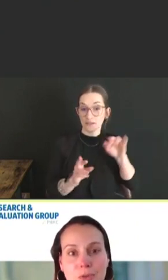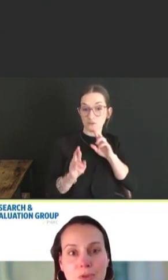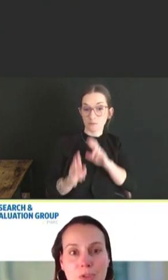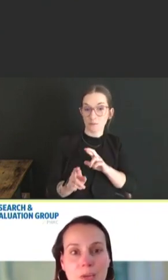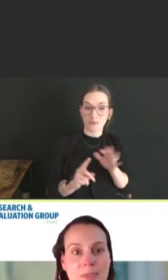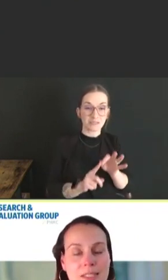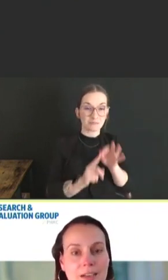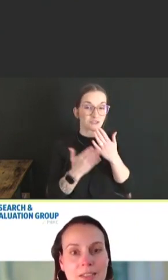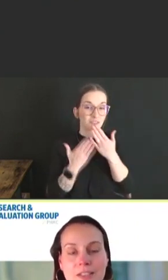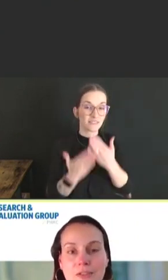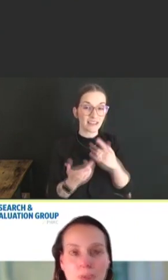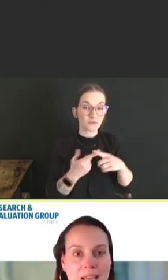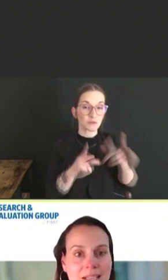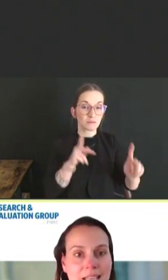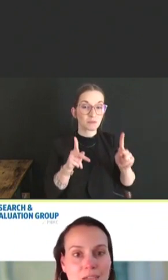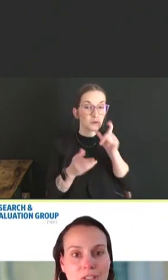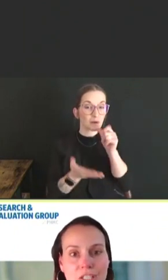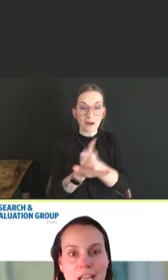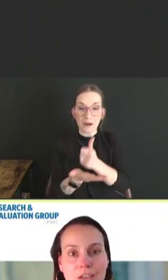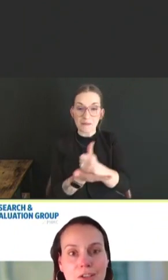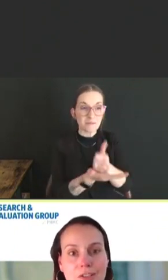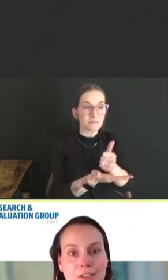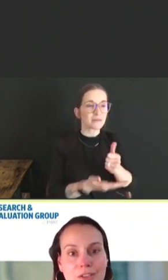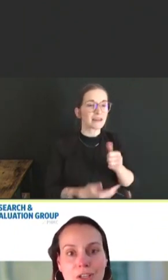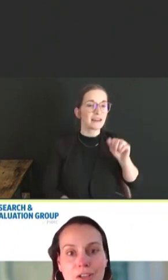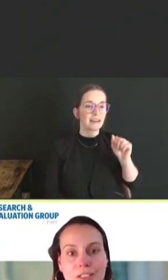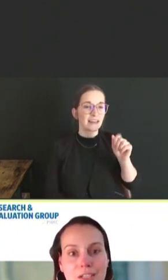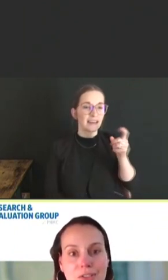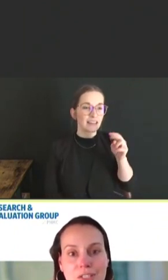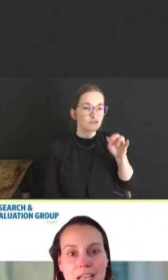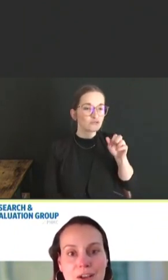folx who helped us out in different ways; Adrian Shanker, Dr. Dalke, Dr. Scout,